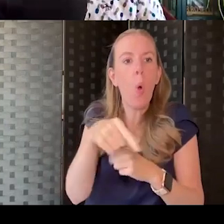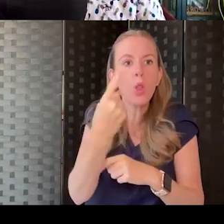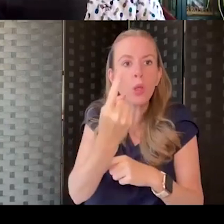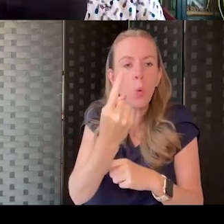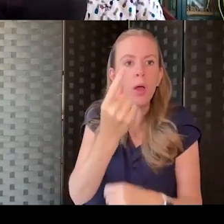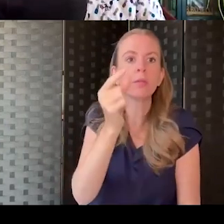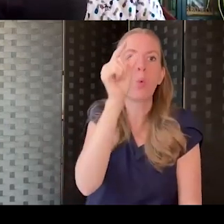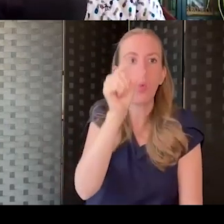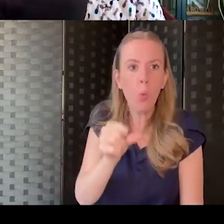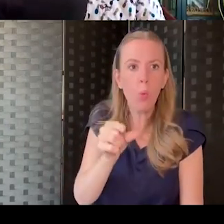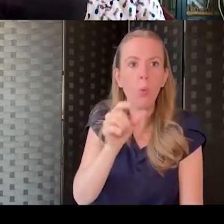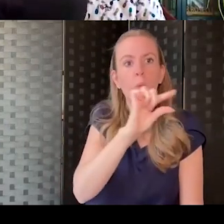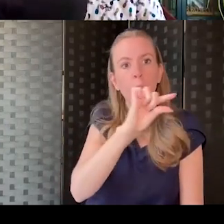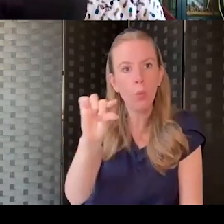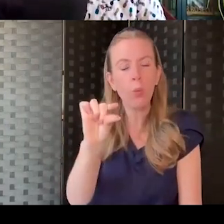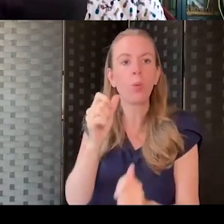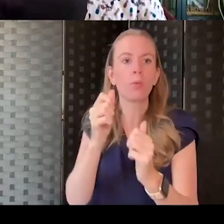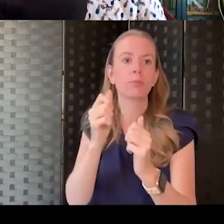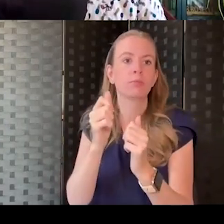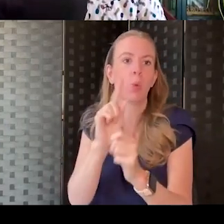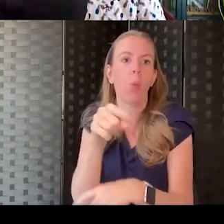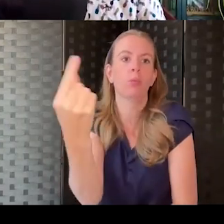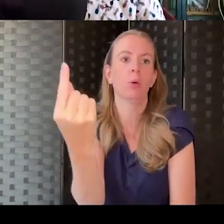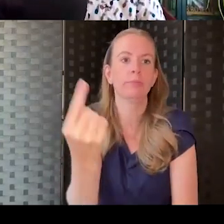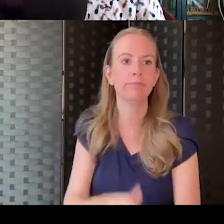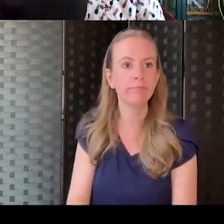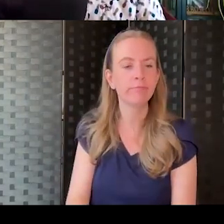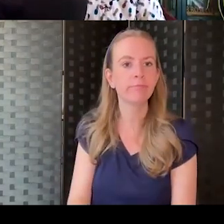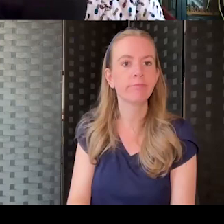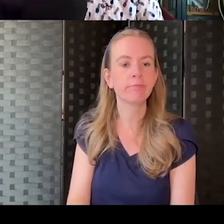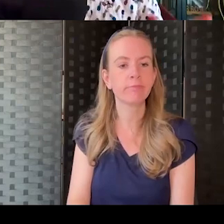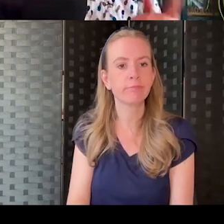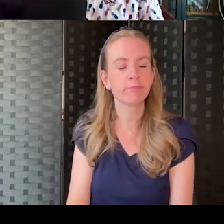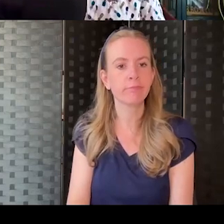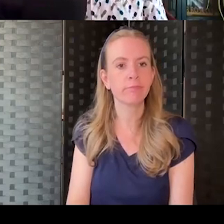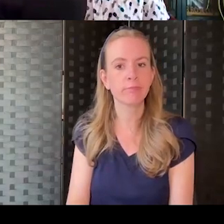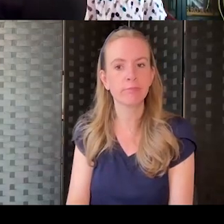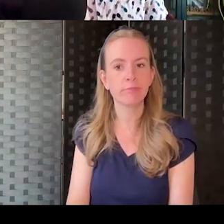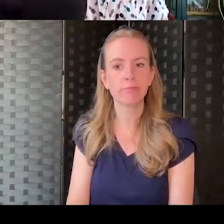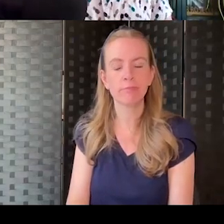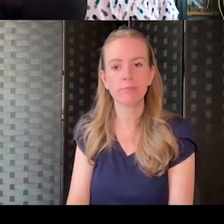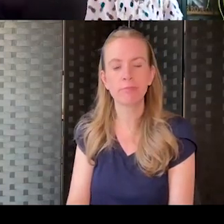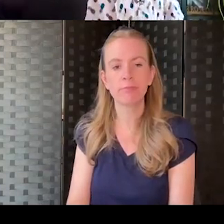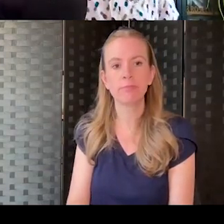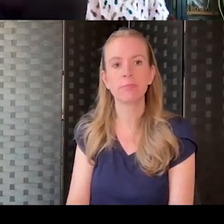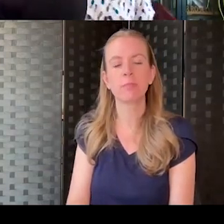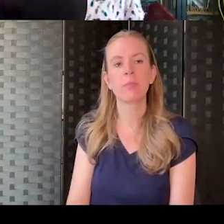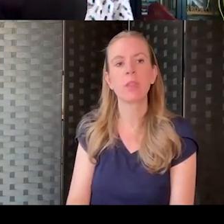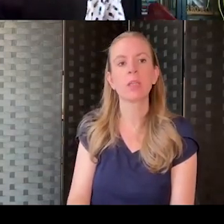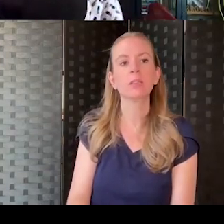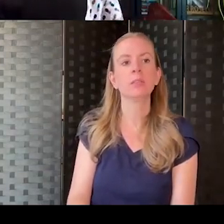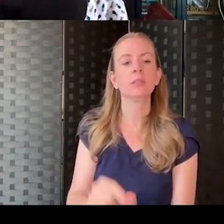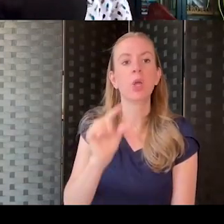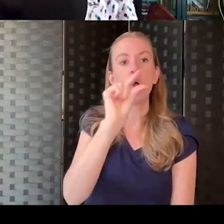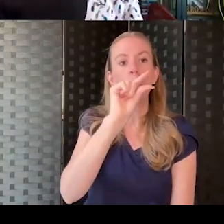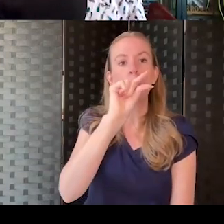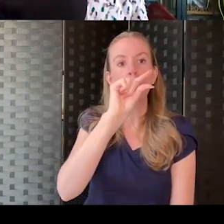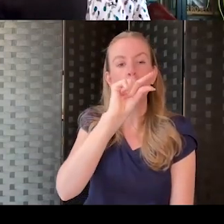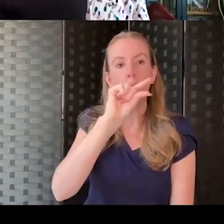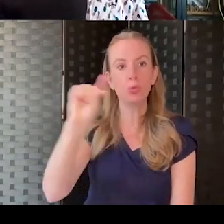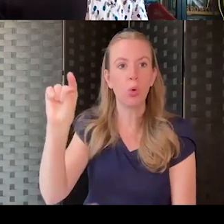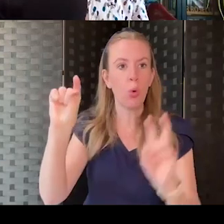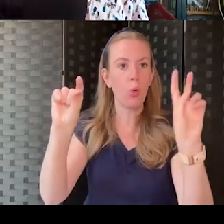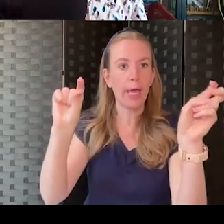time. Put your row headers in the first column and your column headers in the first row. Don't